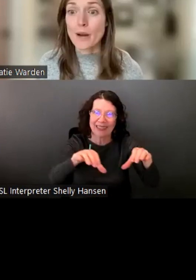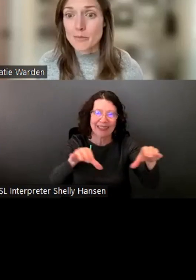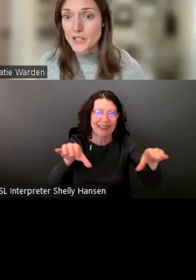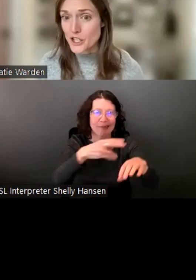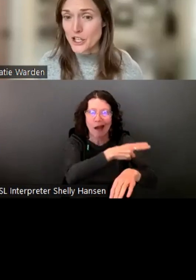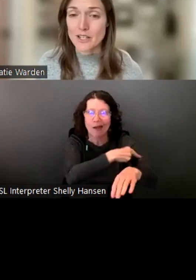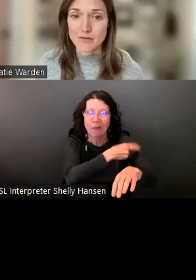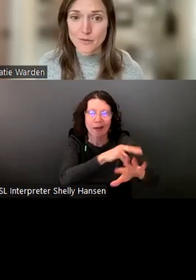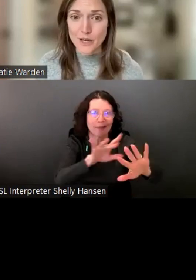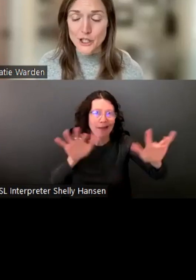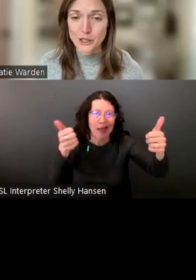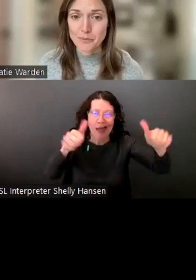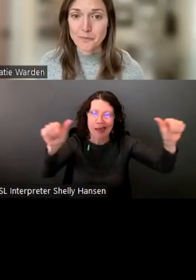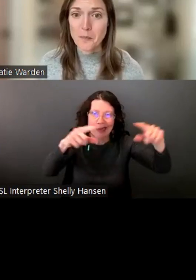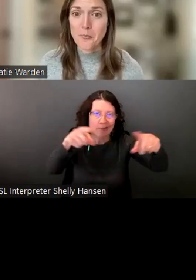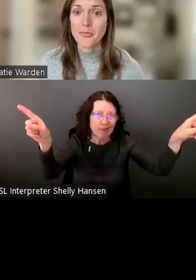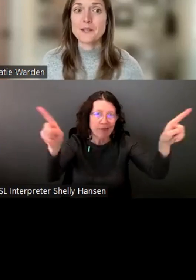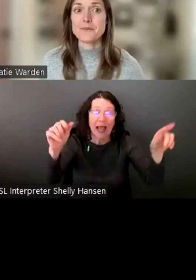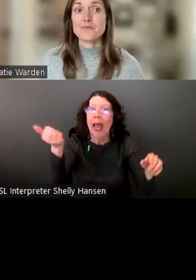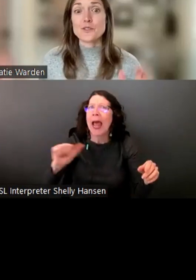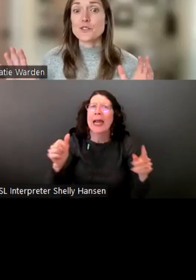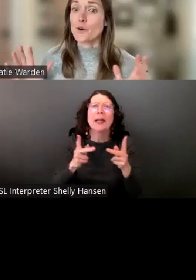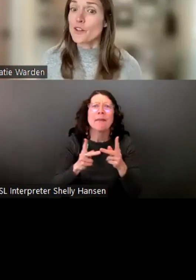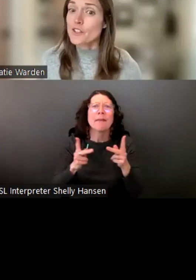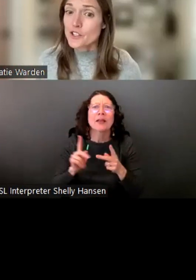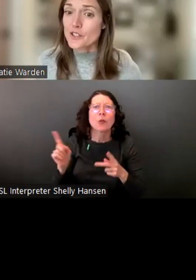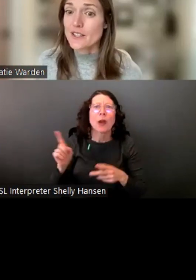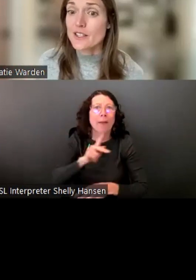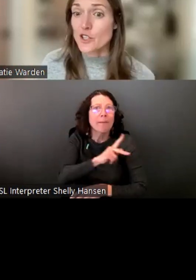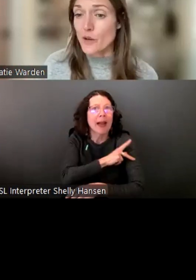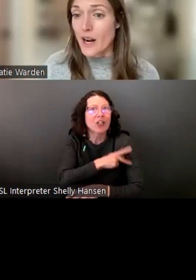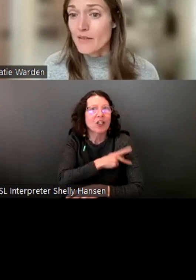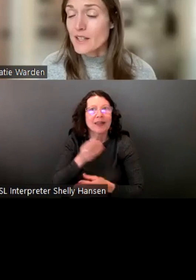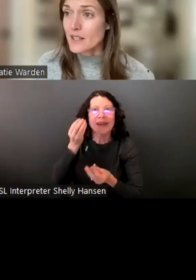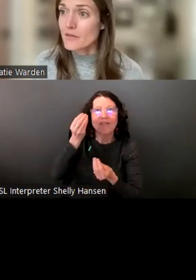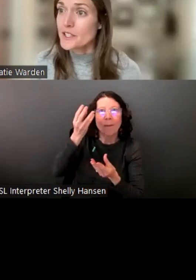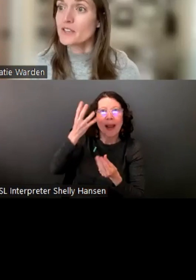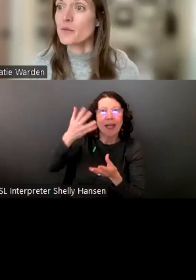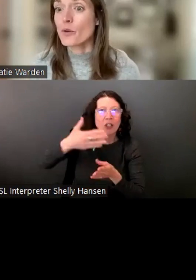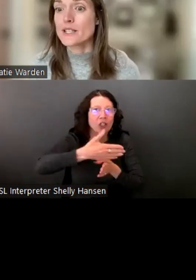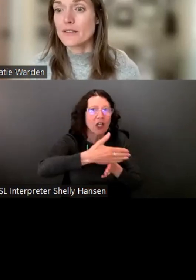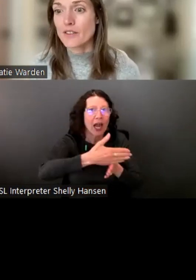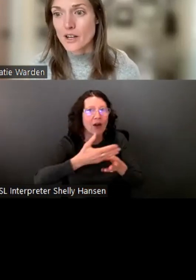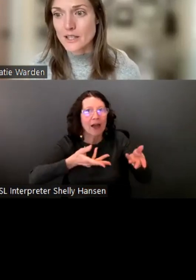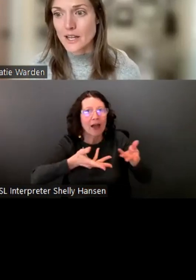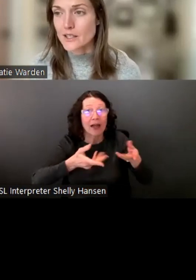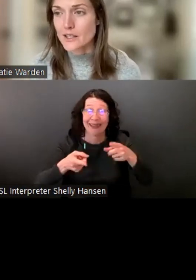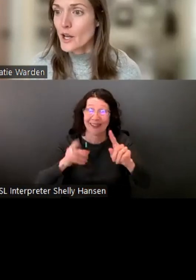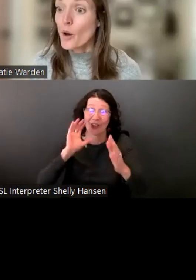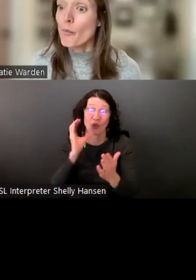might be sharing information. So on the screen, there's a graphic of different points of contact,